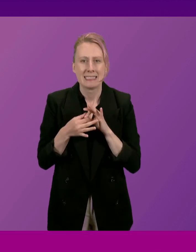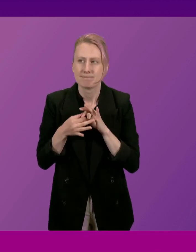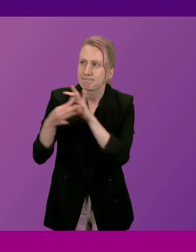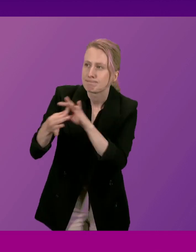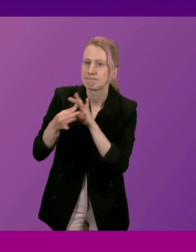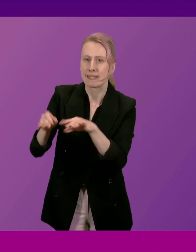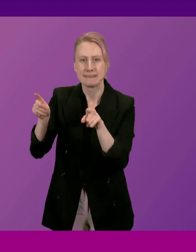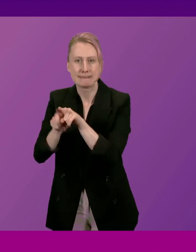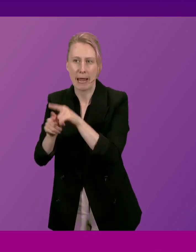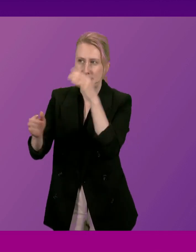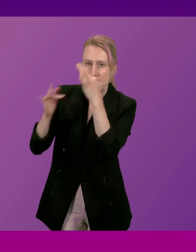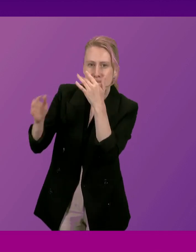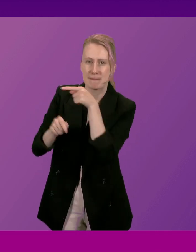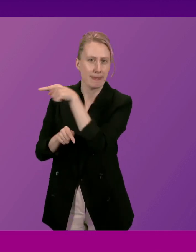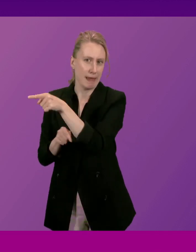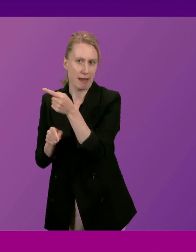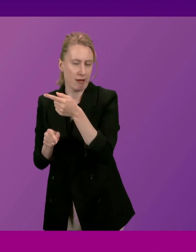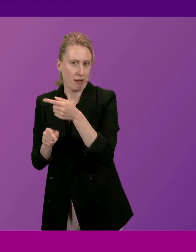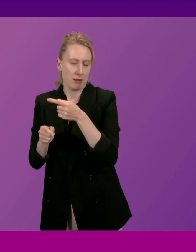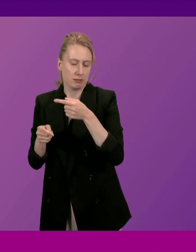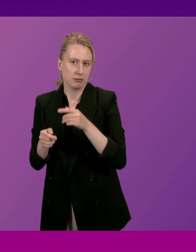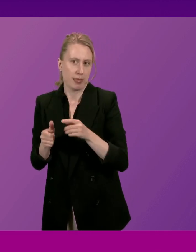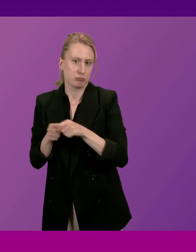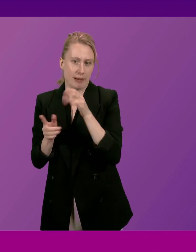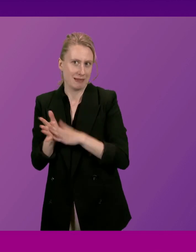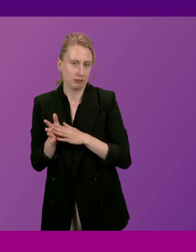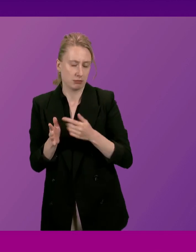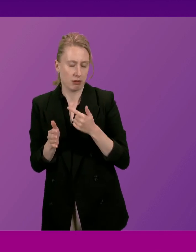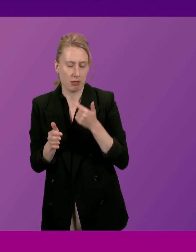that the Prime Minister engaged in a week past Monday. His rhetoric was absolutely appalling,